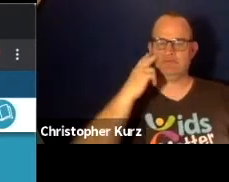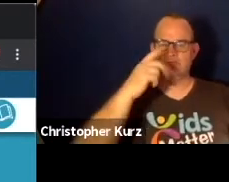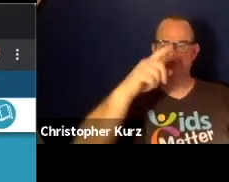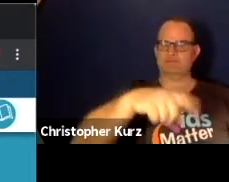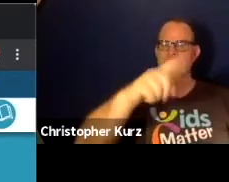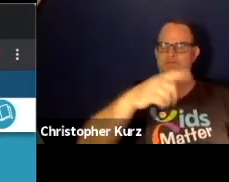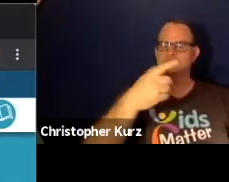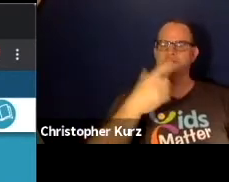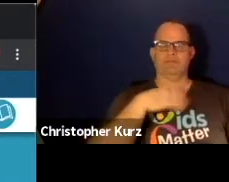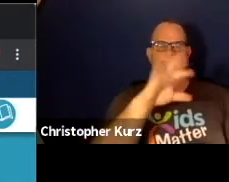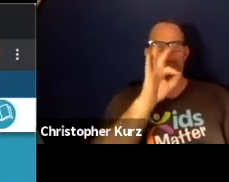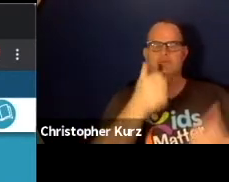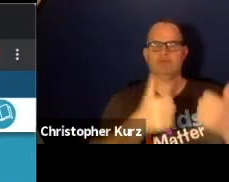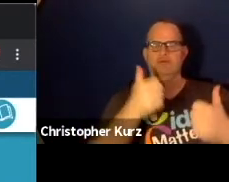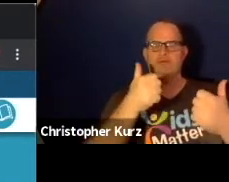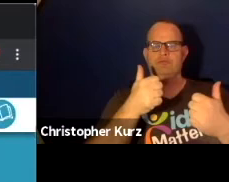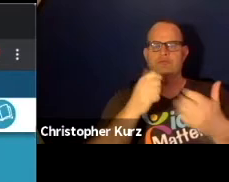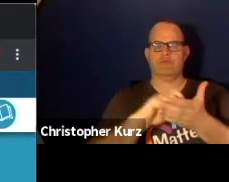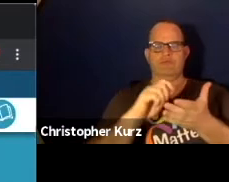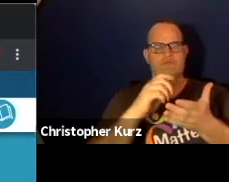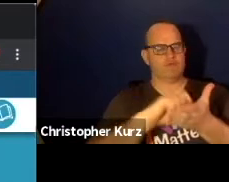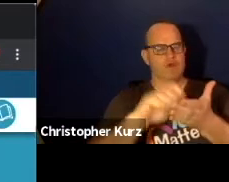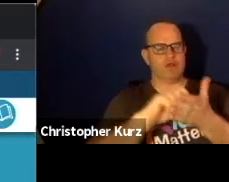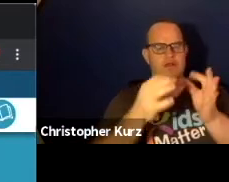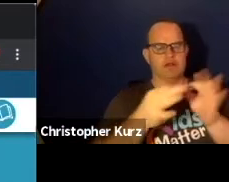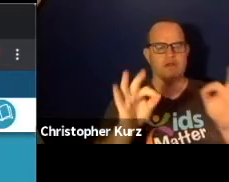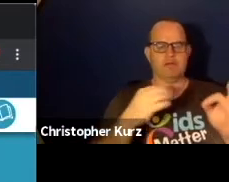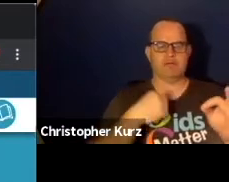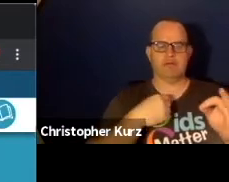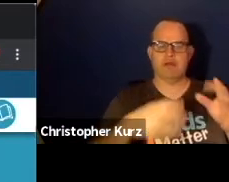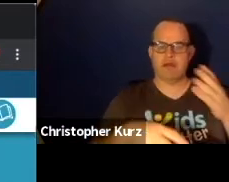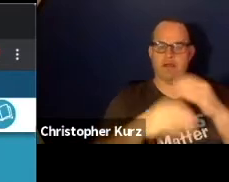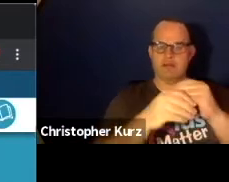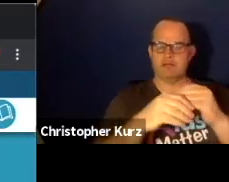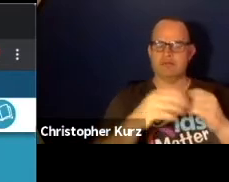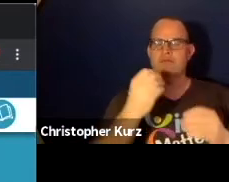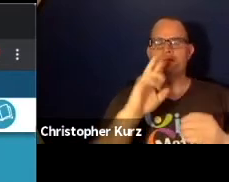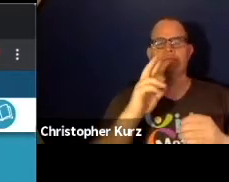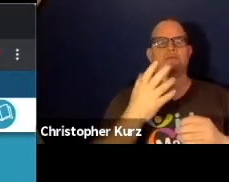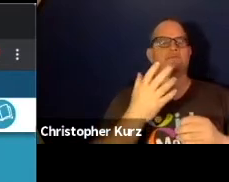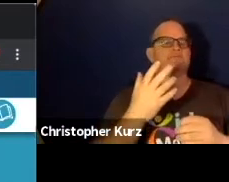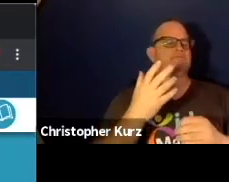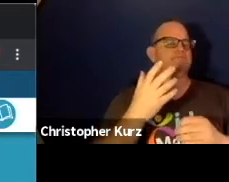different tiles. There's a language selecting area